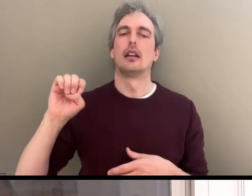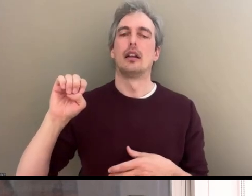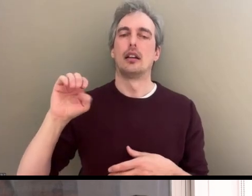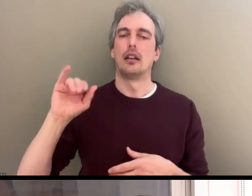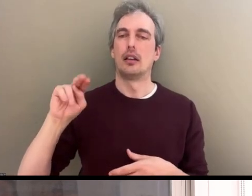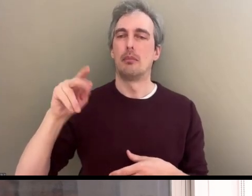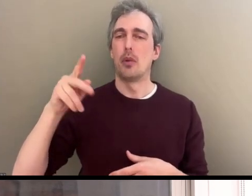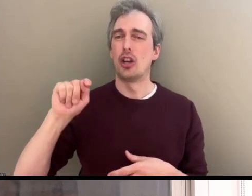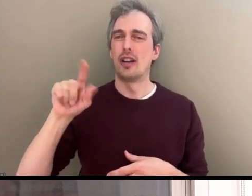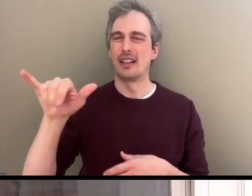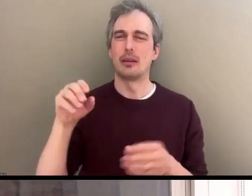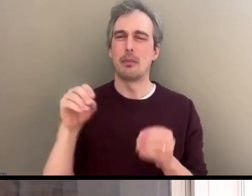It depends what you're testing for.